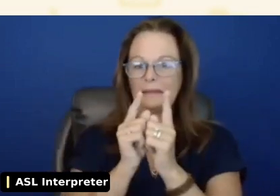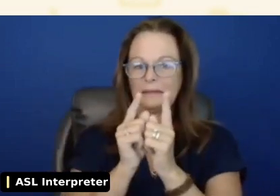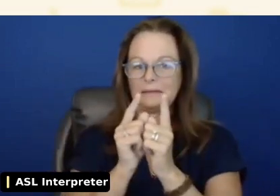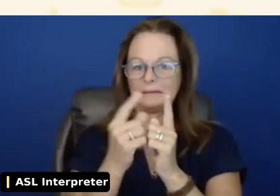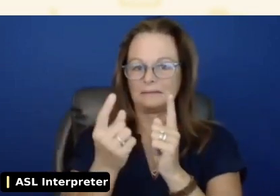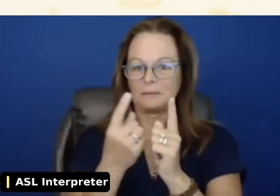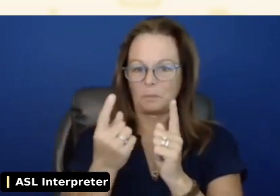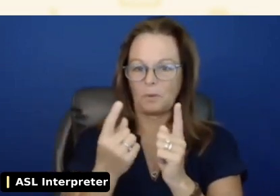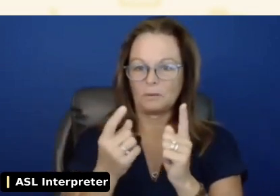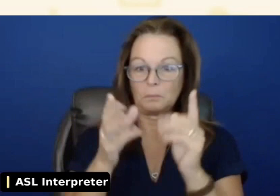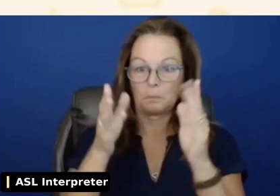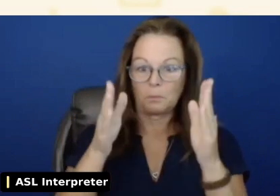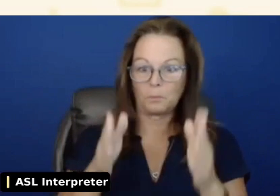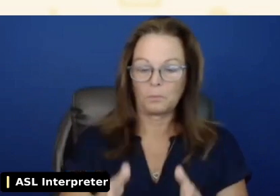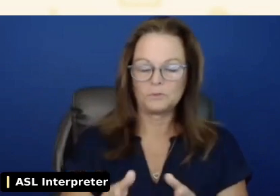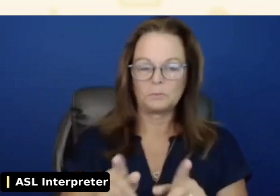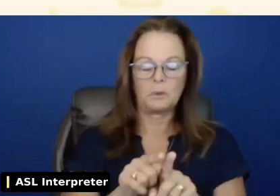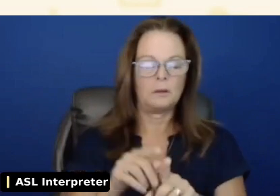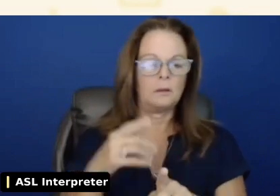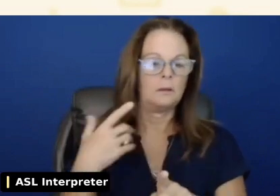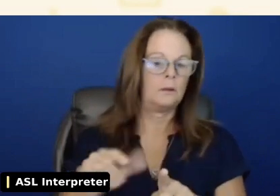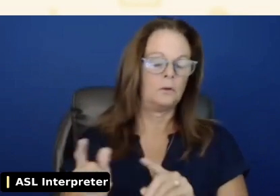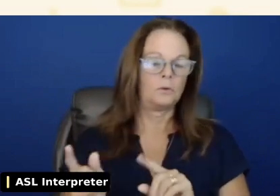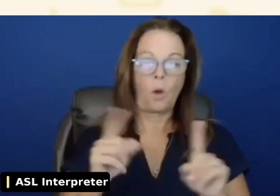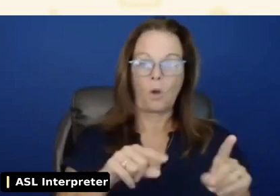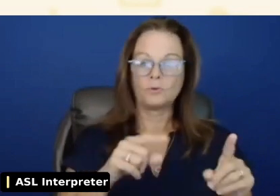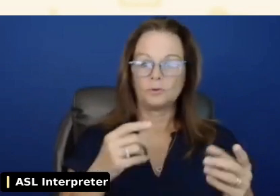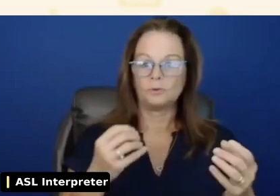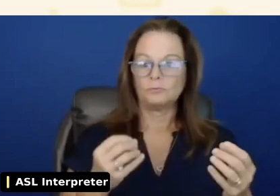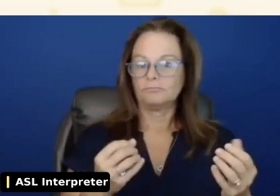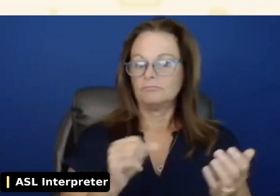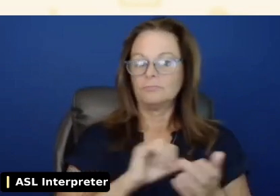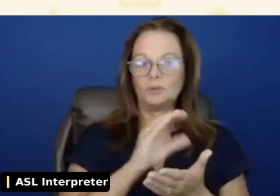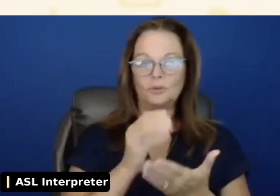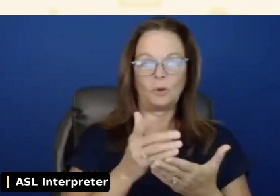but also attending to a virtual event like the WP Accessibility Day,